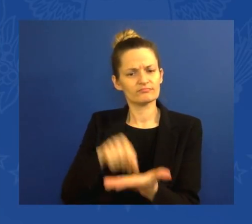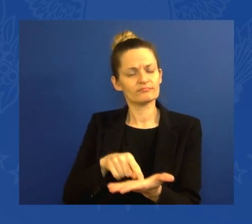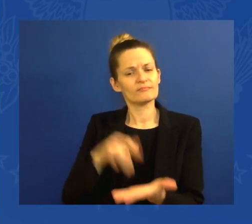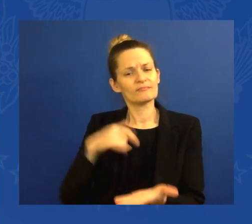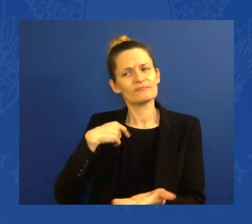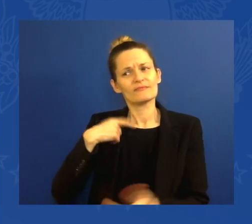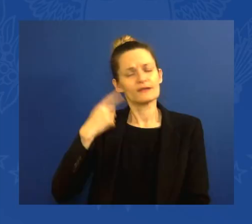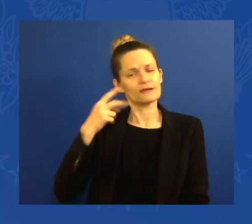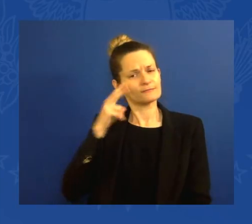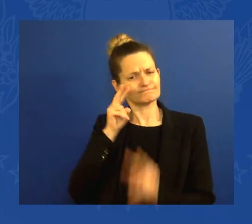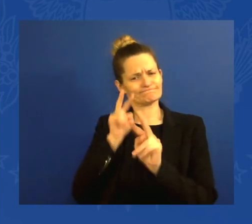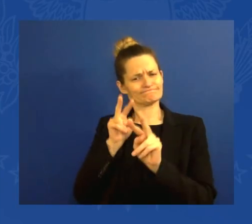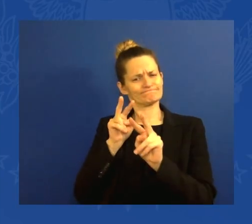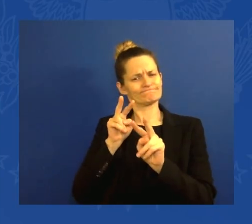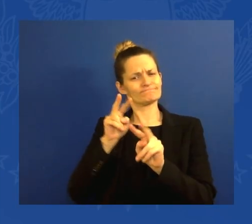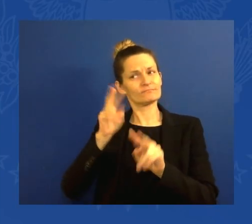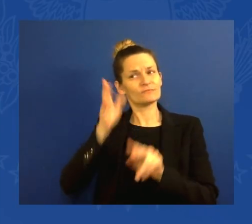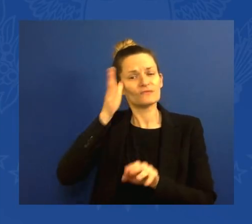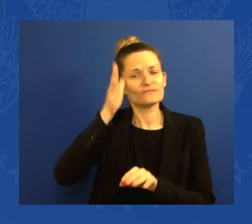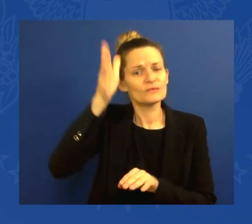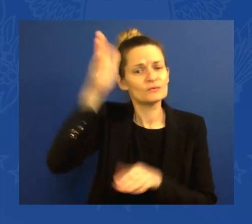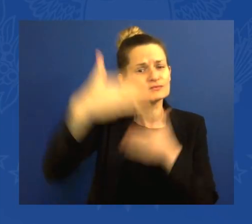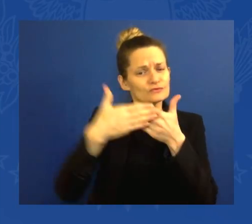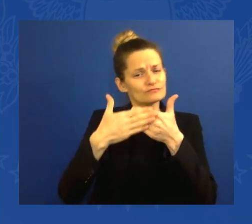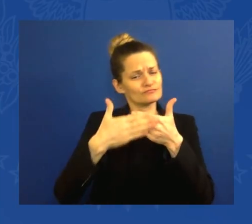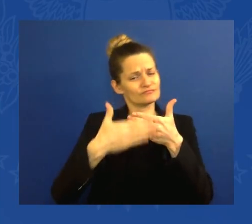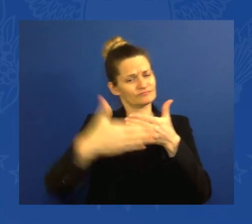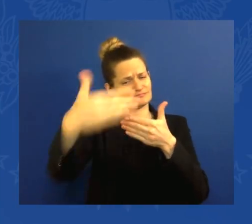on broader forced arbitration legislation to --